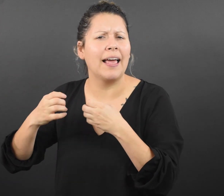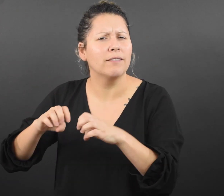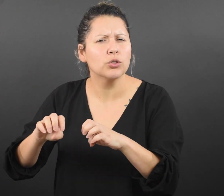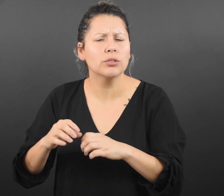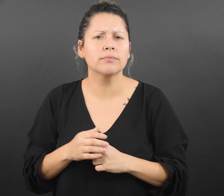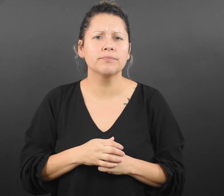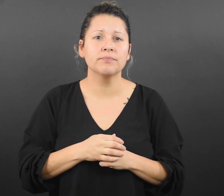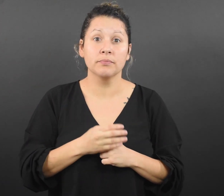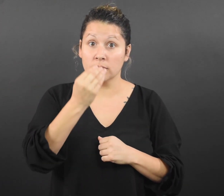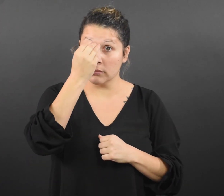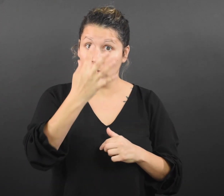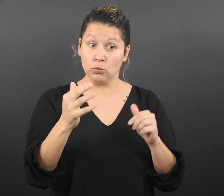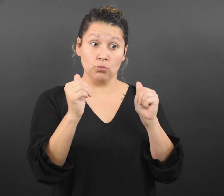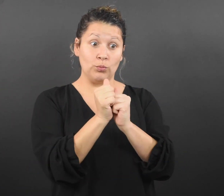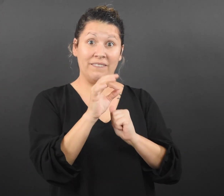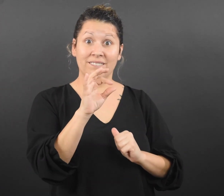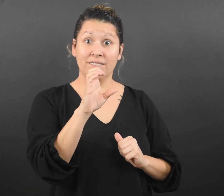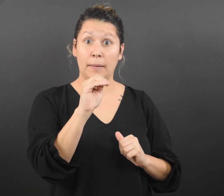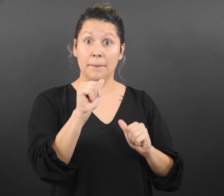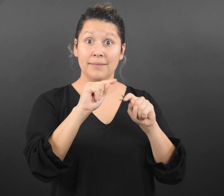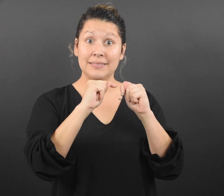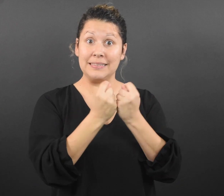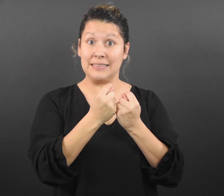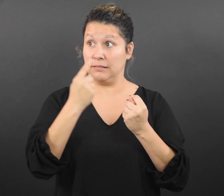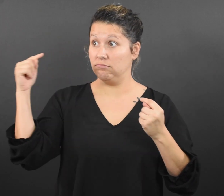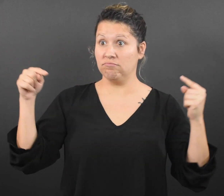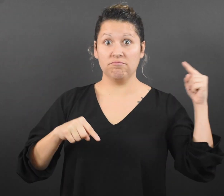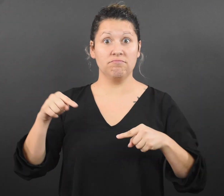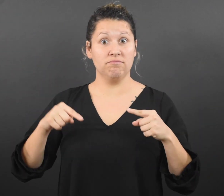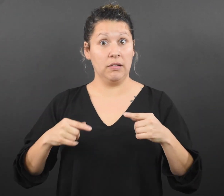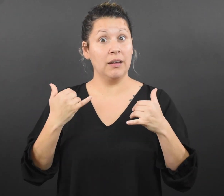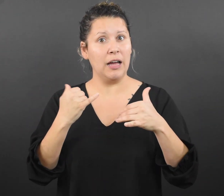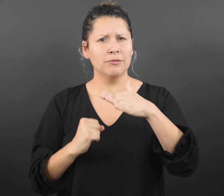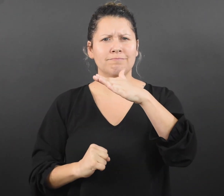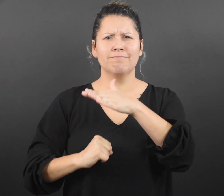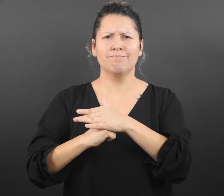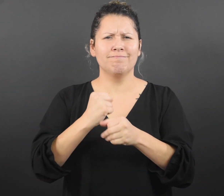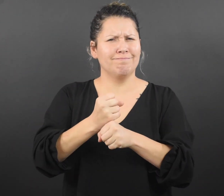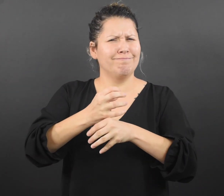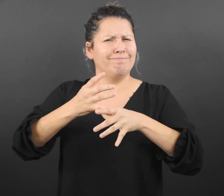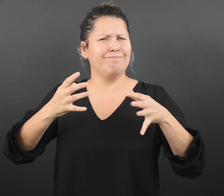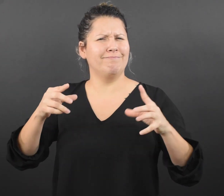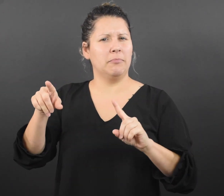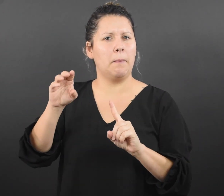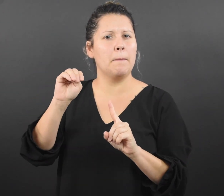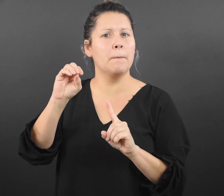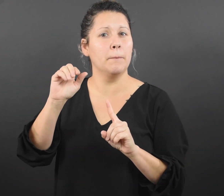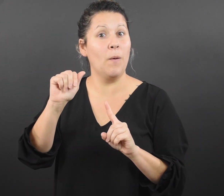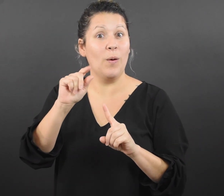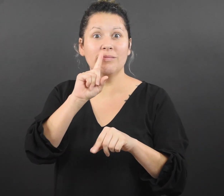With the FEMA team’s arrival, capacity at the Mall of America vaccination site will increase from